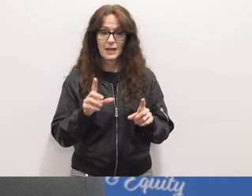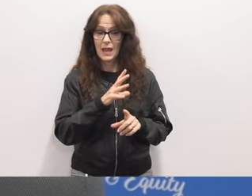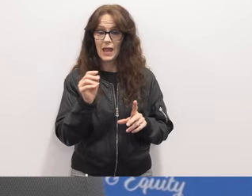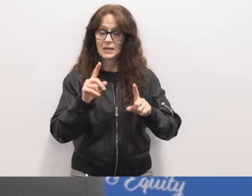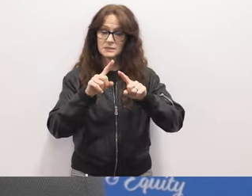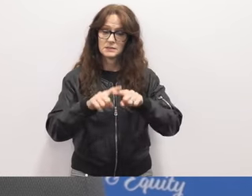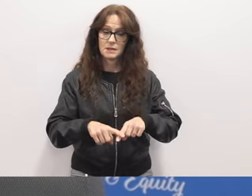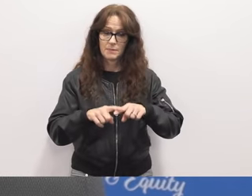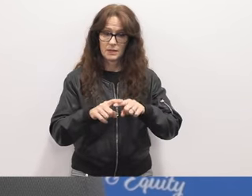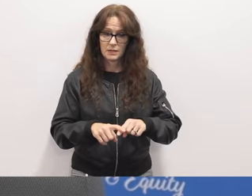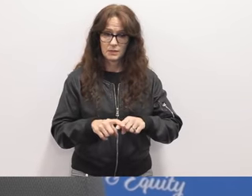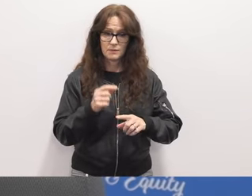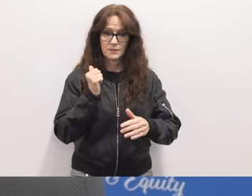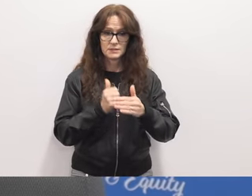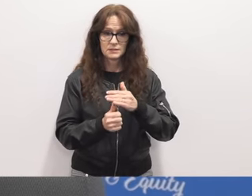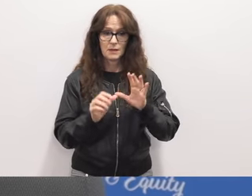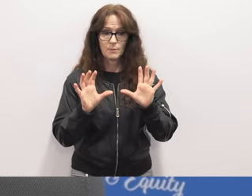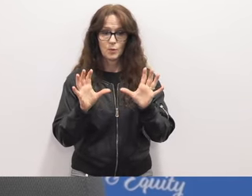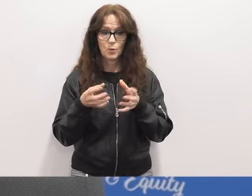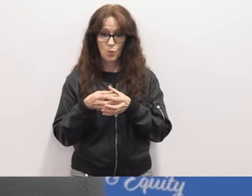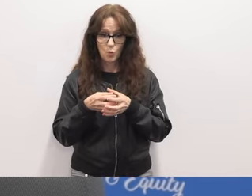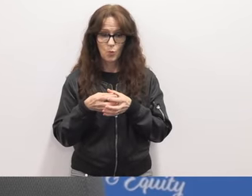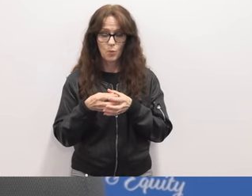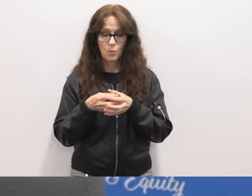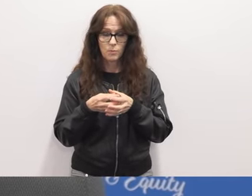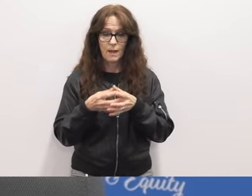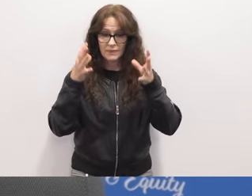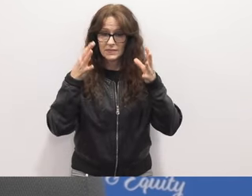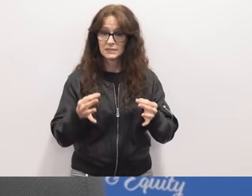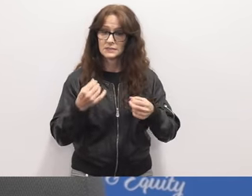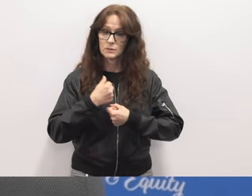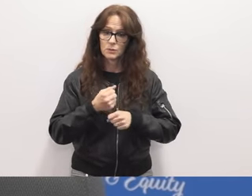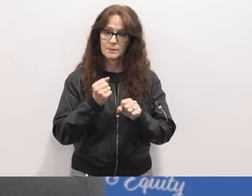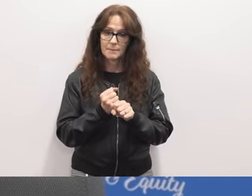who those subgroups are or what decision we make, then we then have to think about,